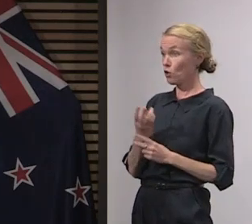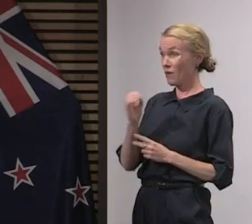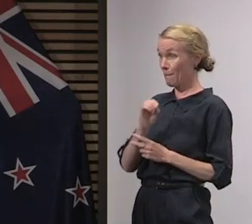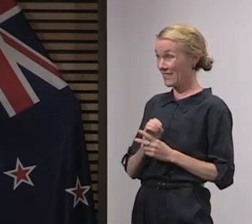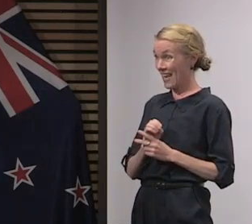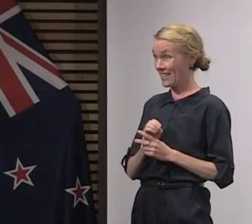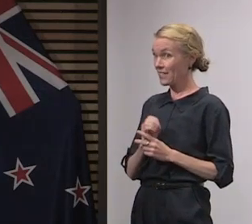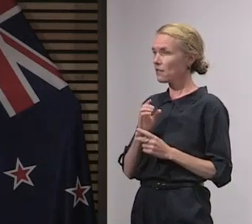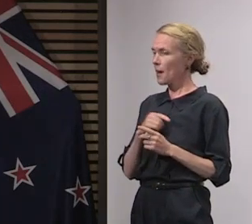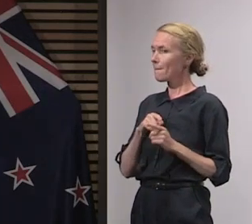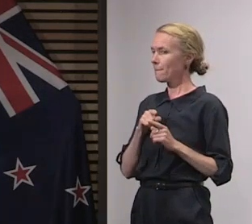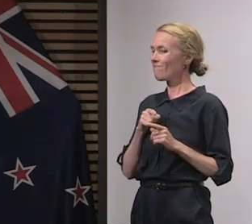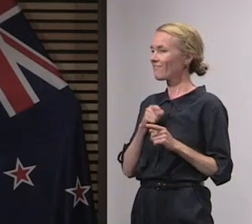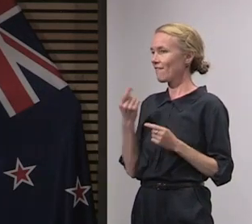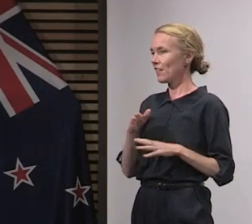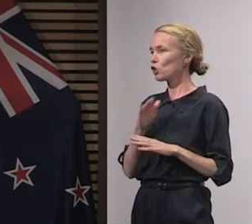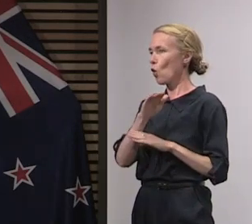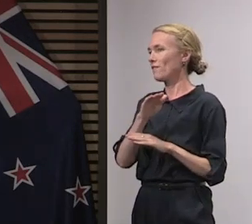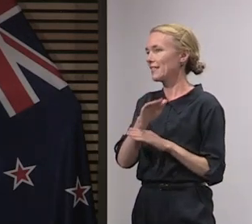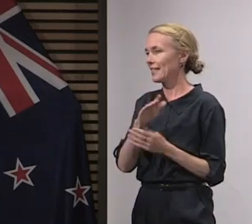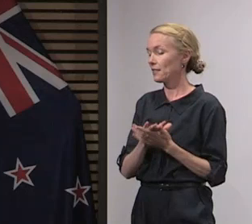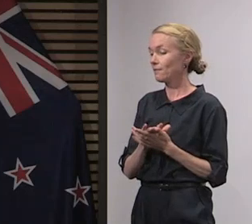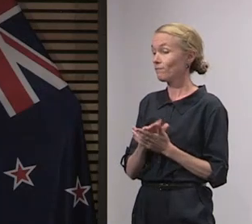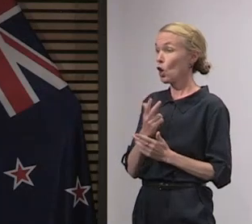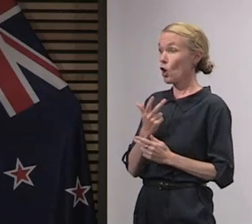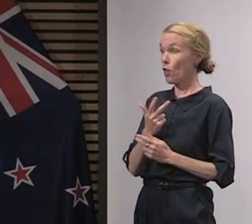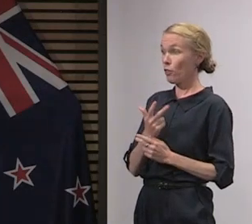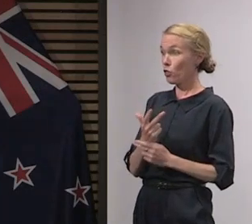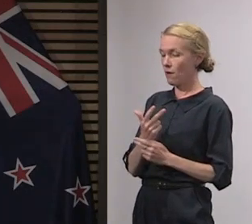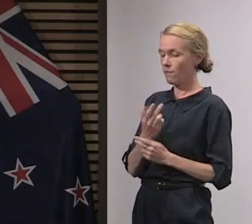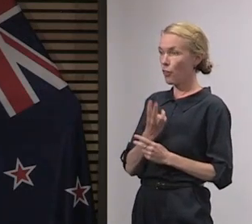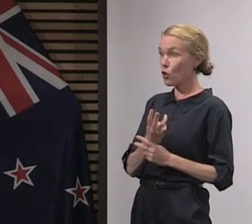overall. We are now finding